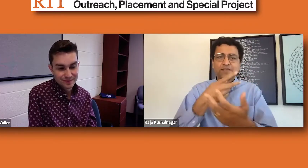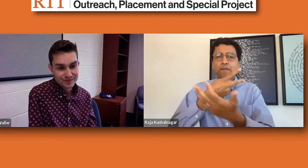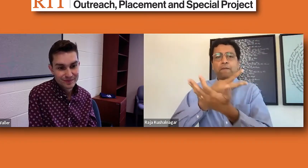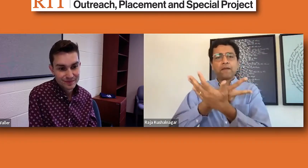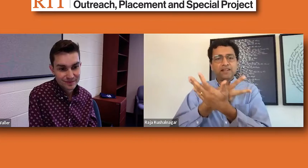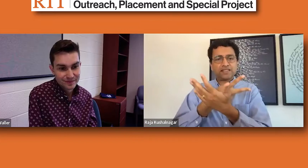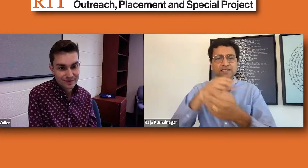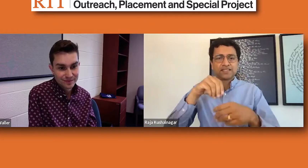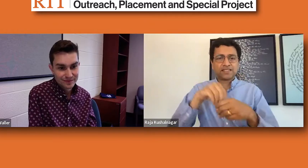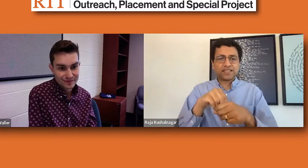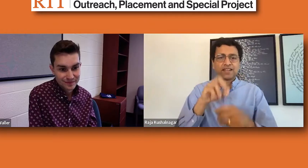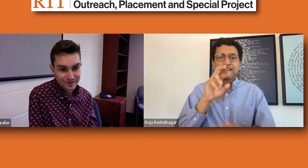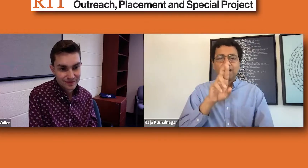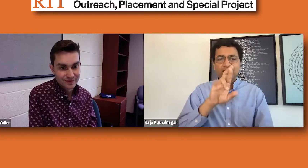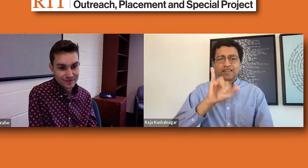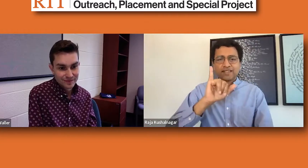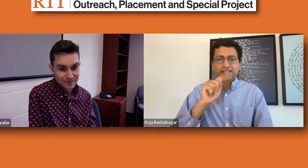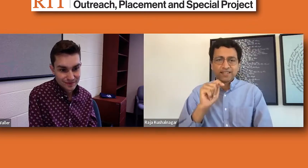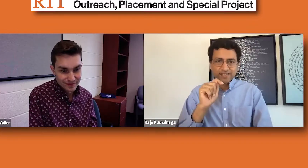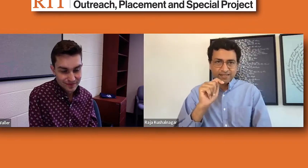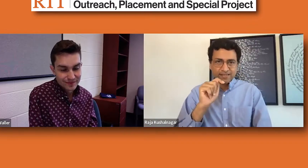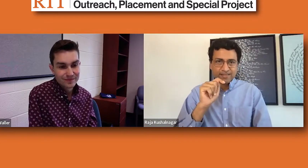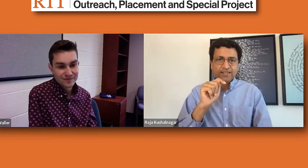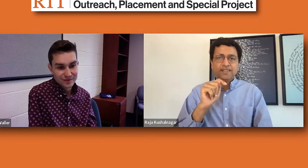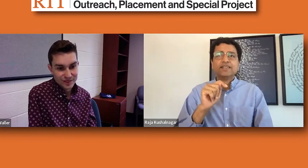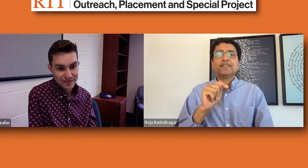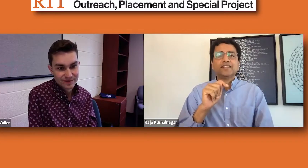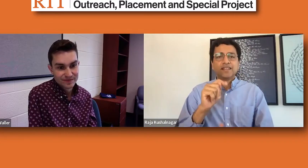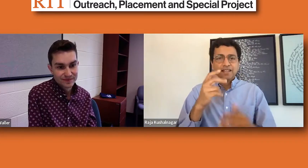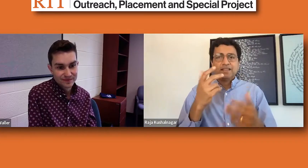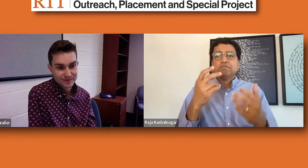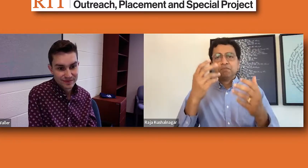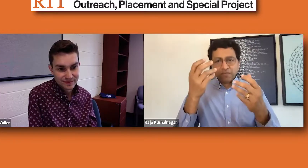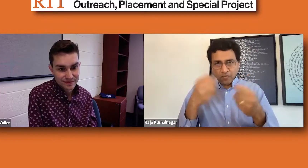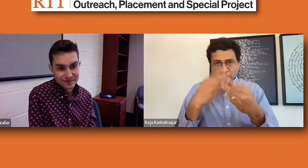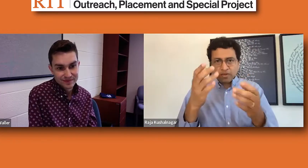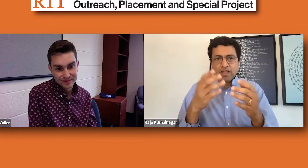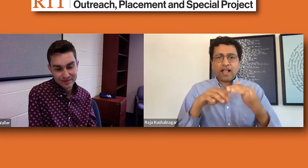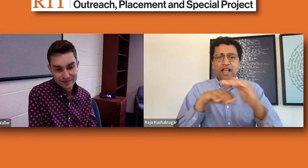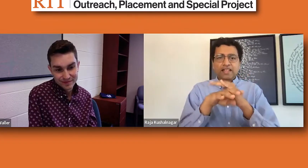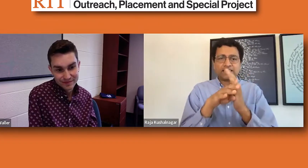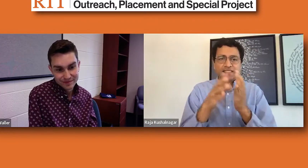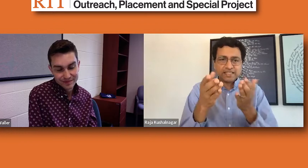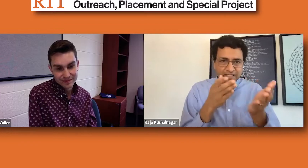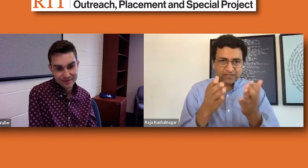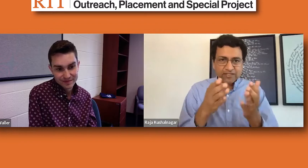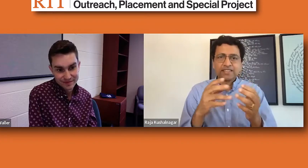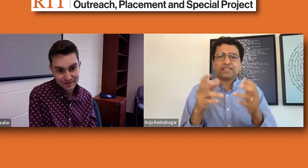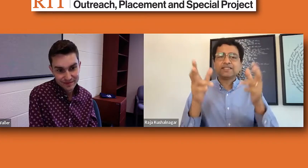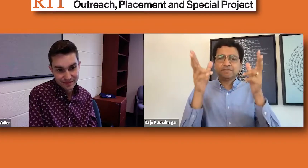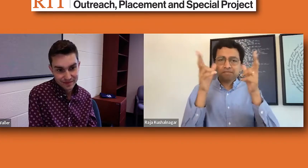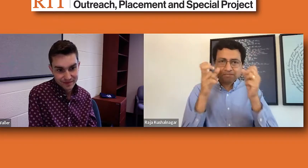So I did ultimately decide on a graduate degree at RMIT in Computer Science and they